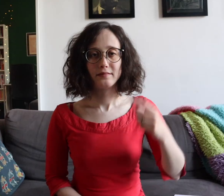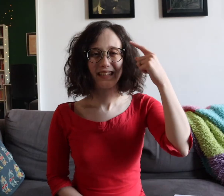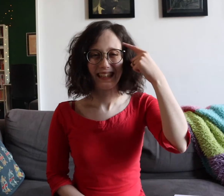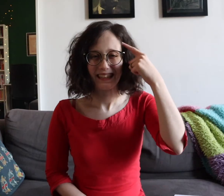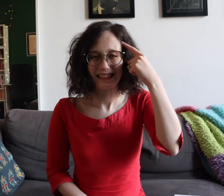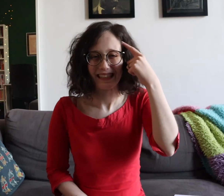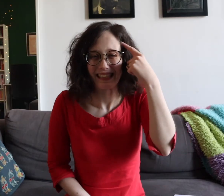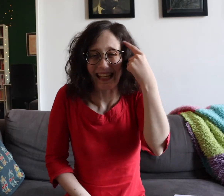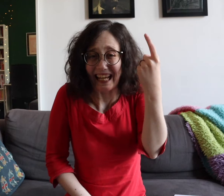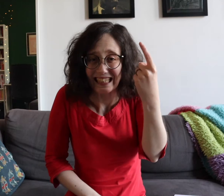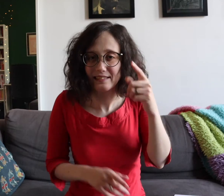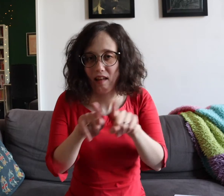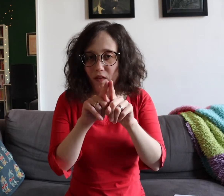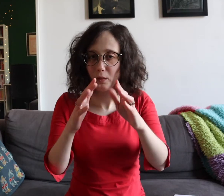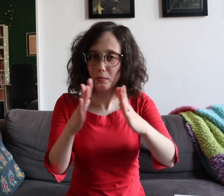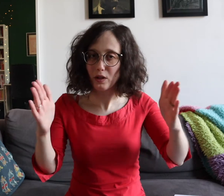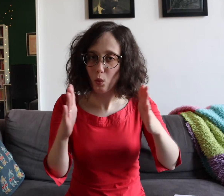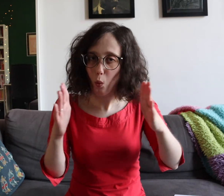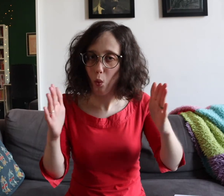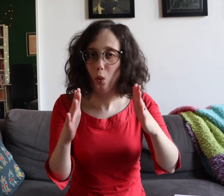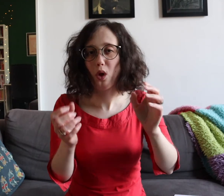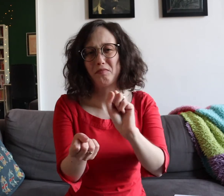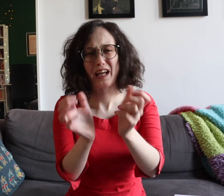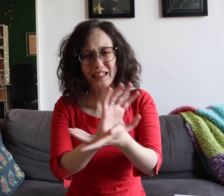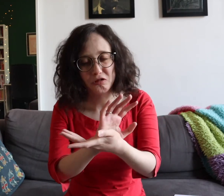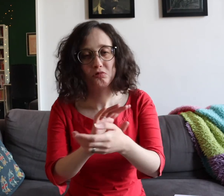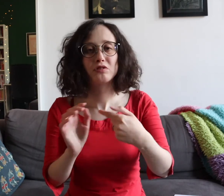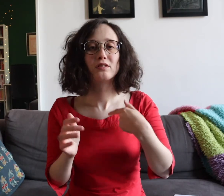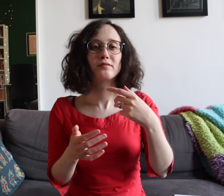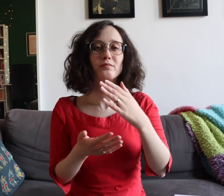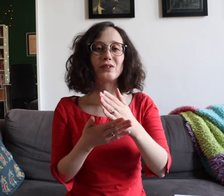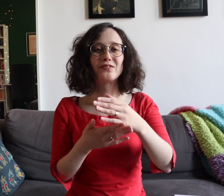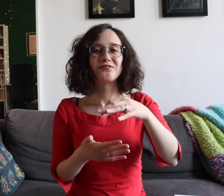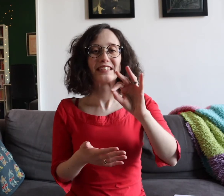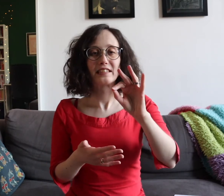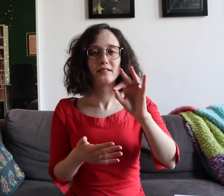I think it was around this same time, when I was away on Erasmus, that I found the